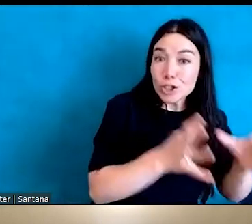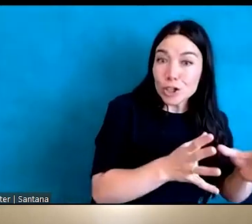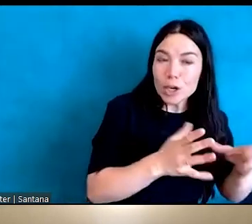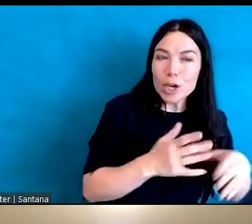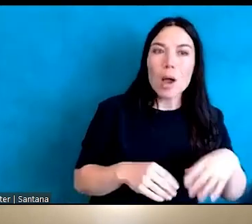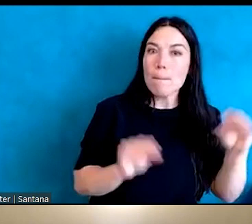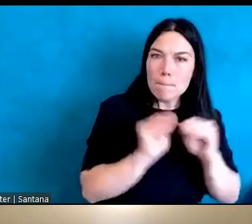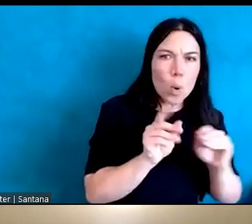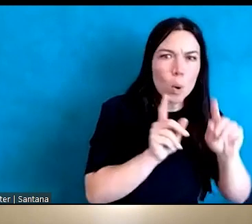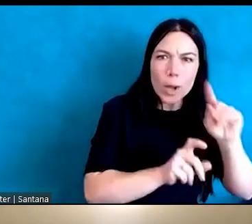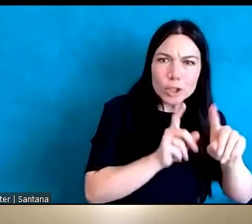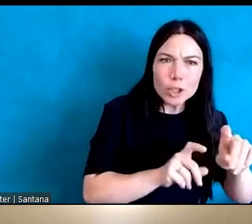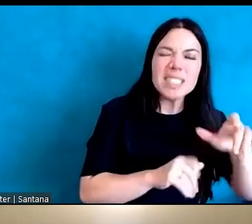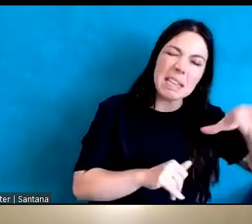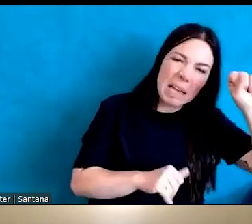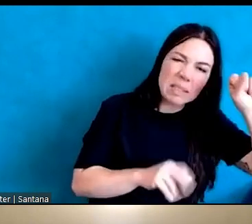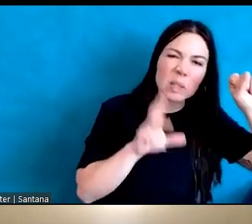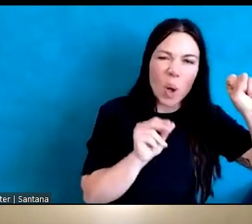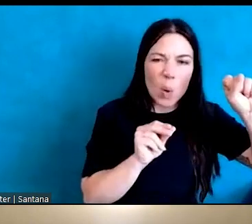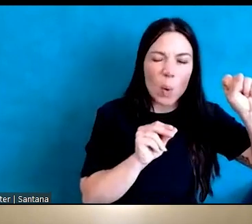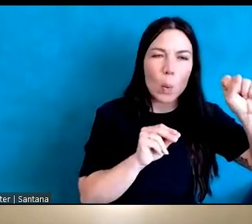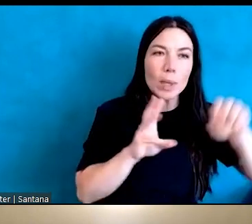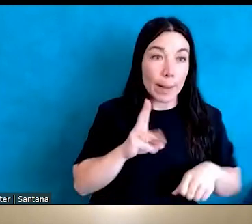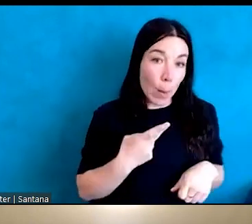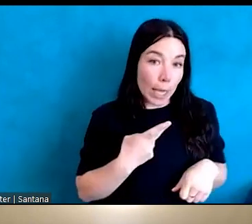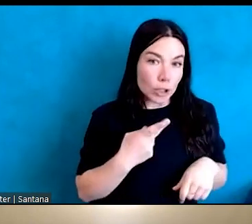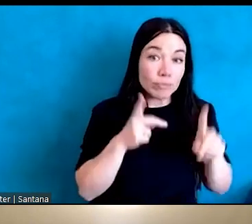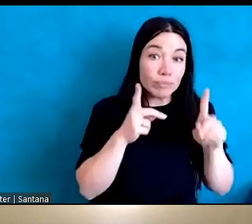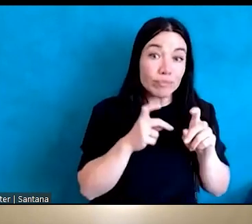Both yes-no questions and wh- questions which draw the children into the interaction.